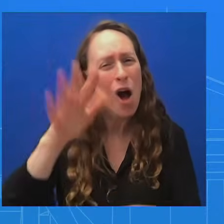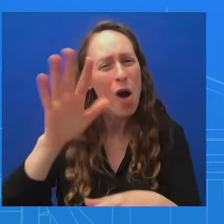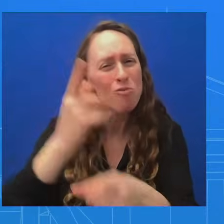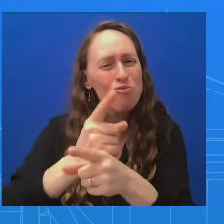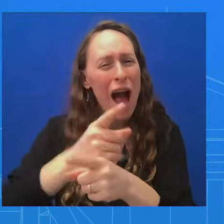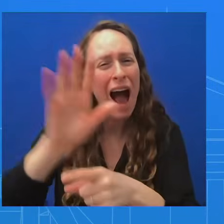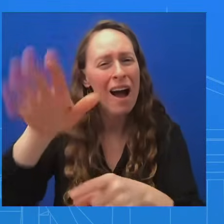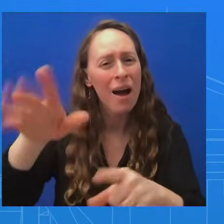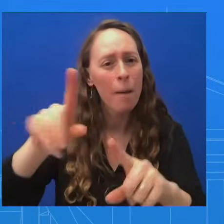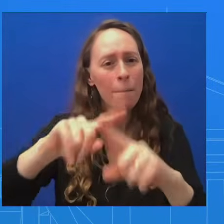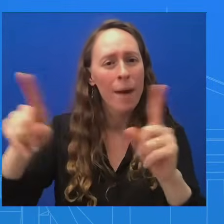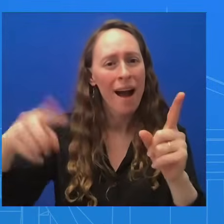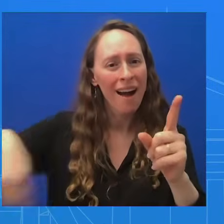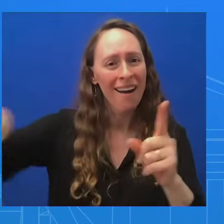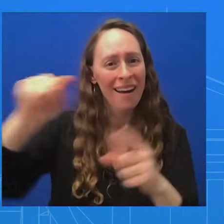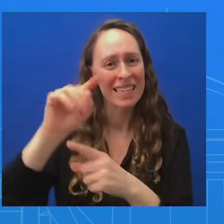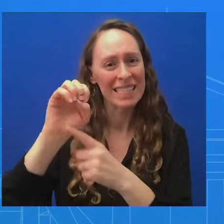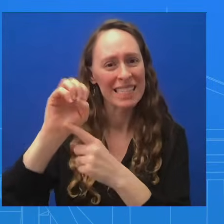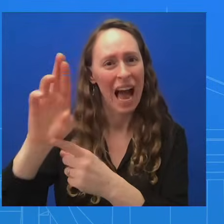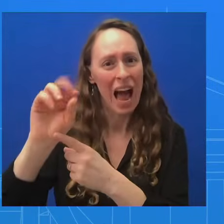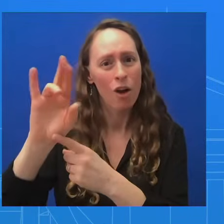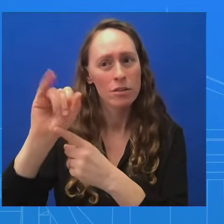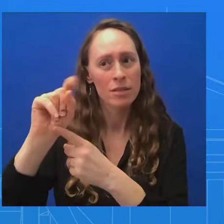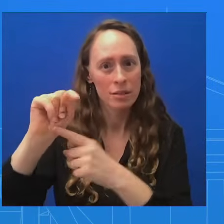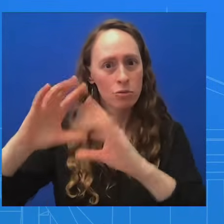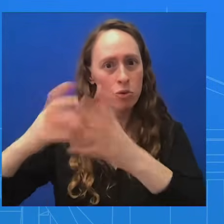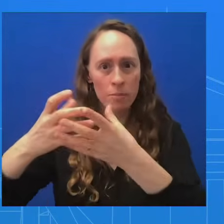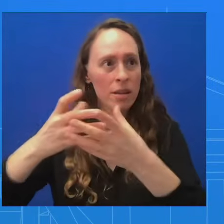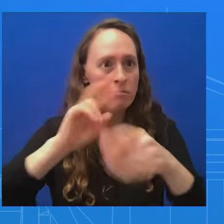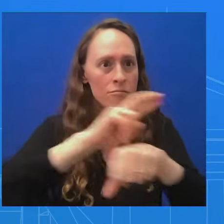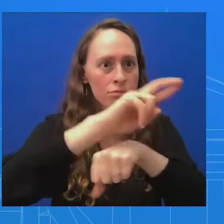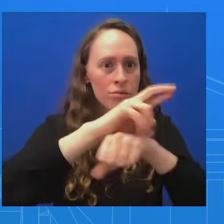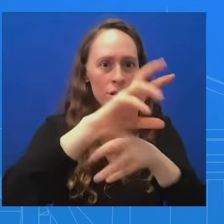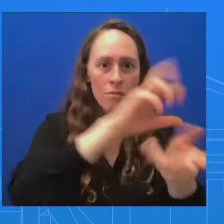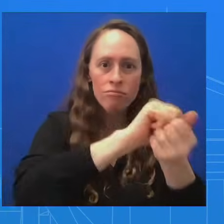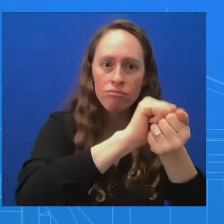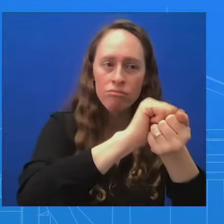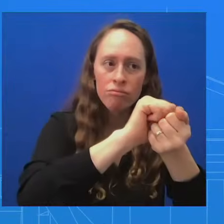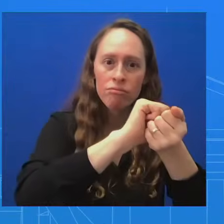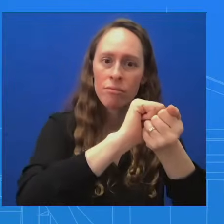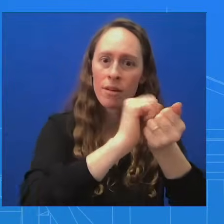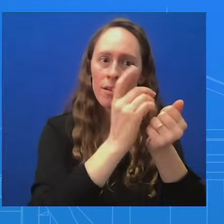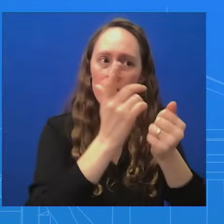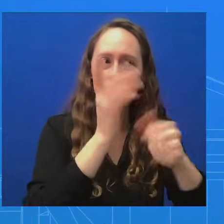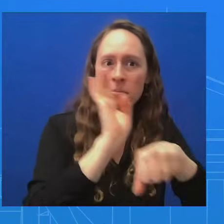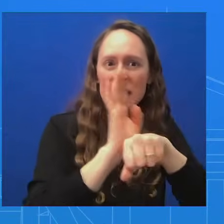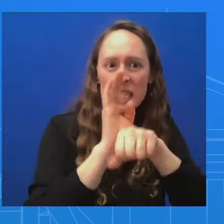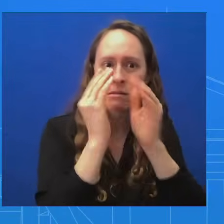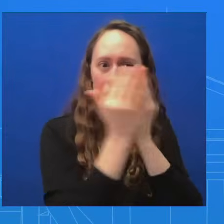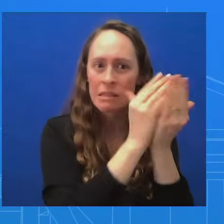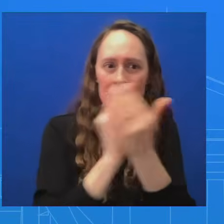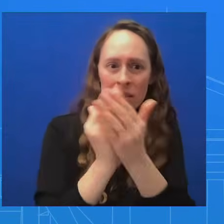Mr. Kirby: Again, terrorist groups commit acts of violence oftentimes for --